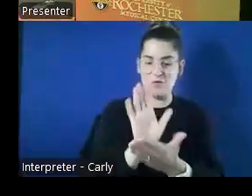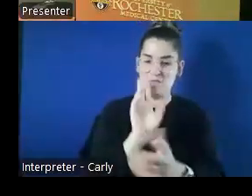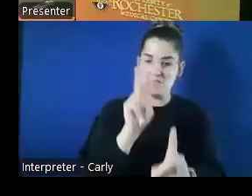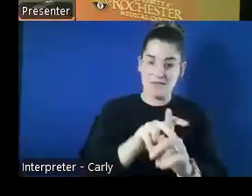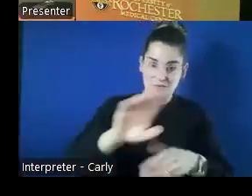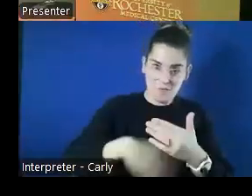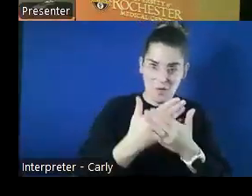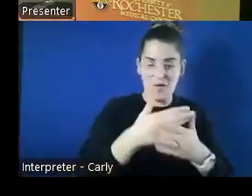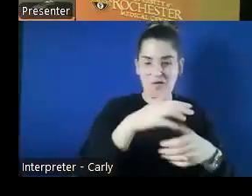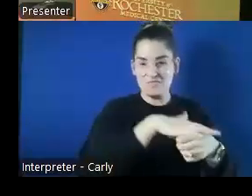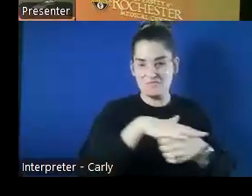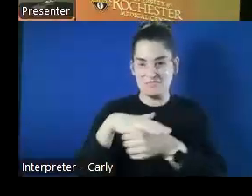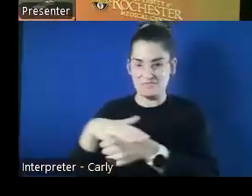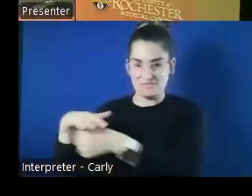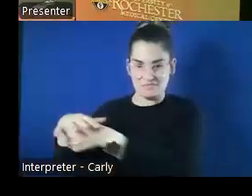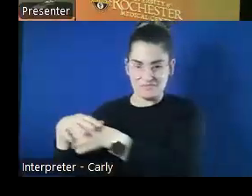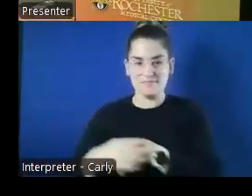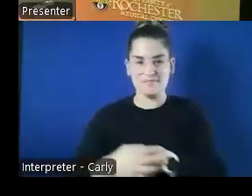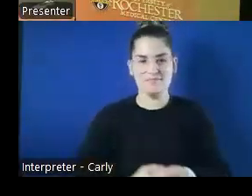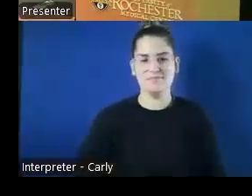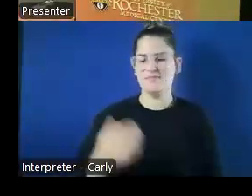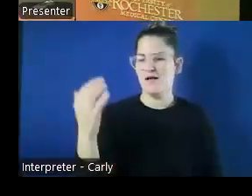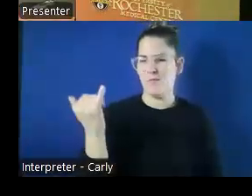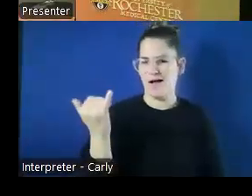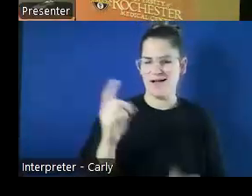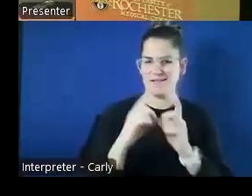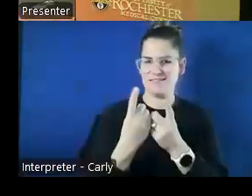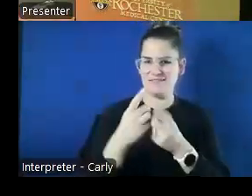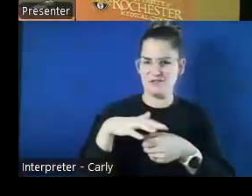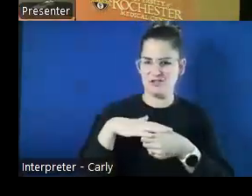I just kind of wanted to start with why do we have this division of medicine and putting it